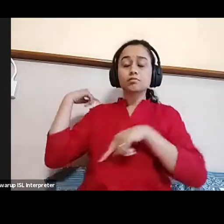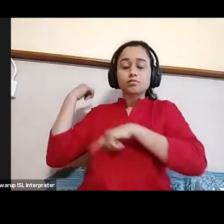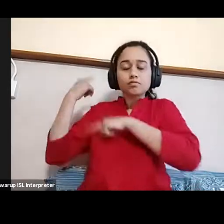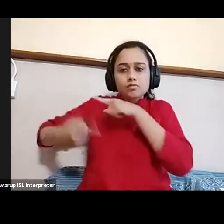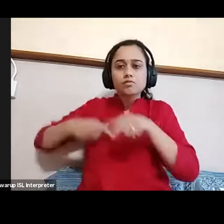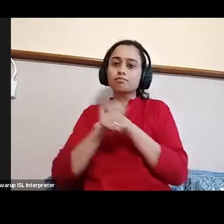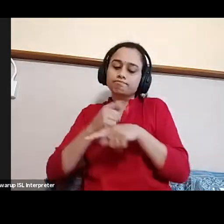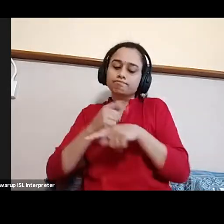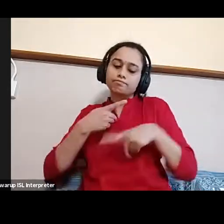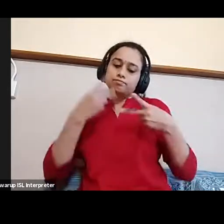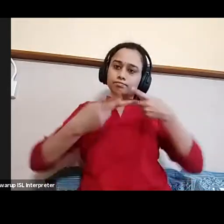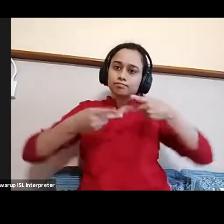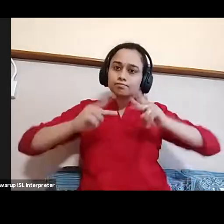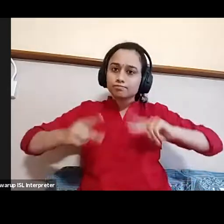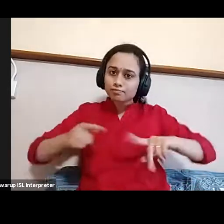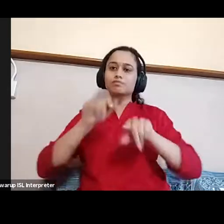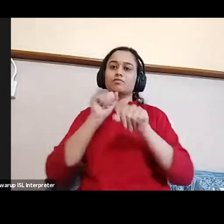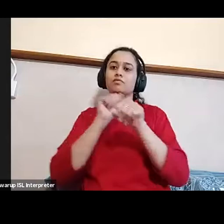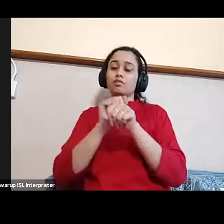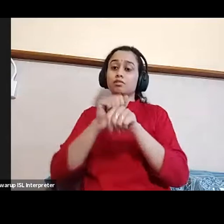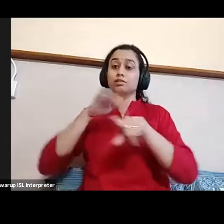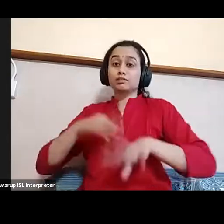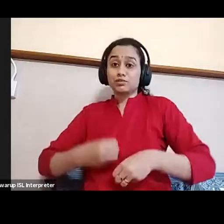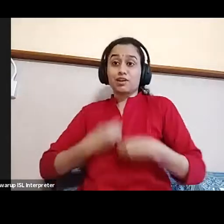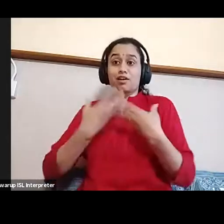it's a real pleasure therefore to now not only be able to bring these to